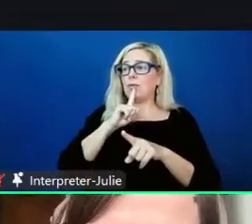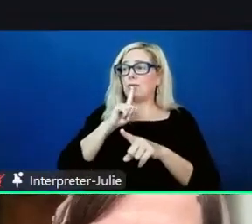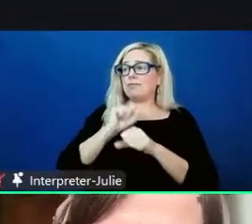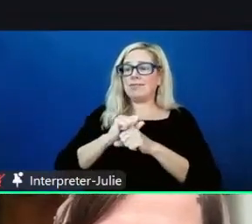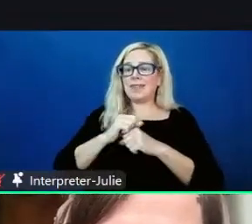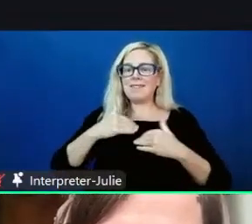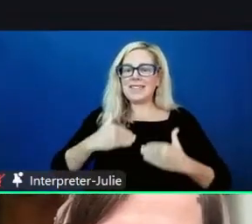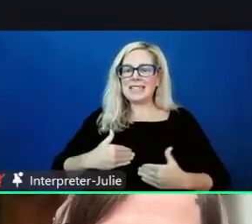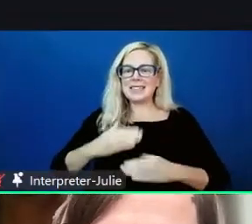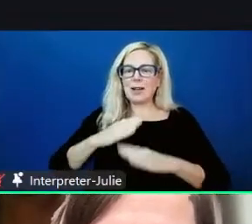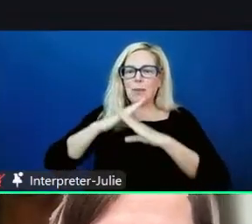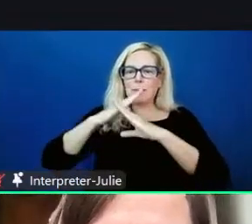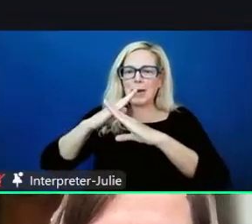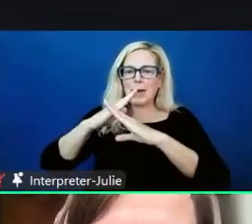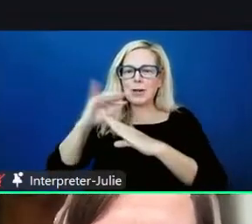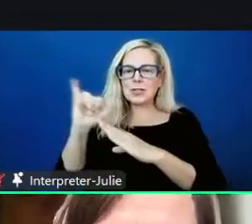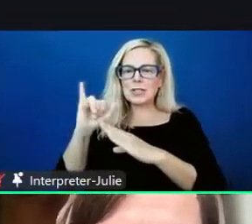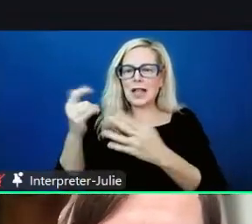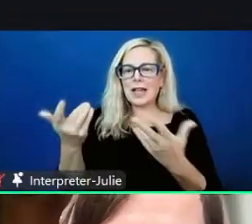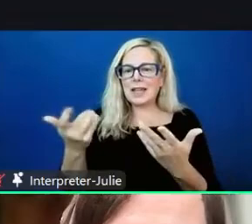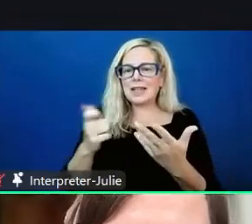inaccessible scales, height and weight scales.